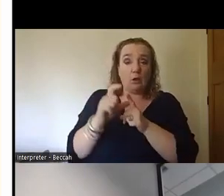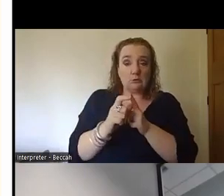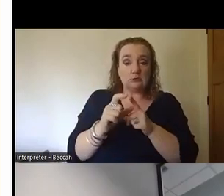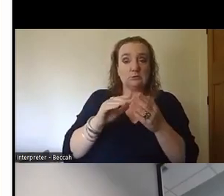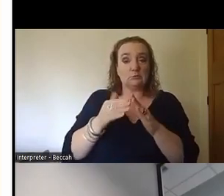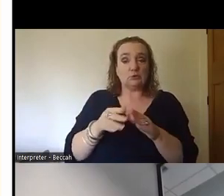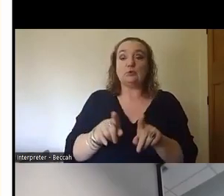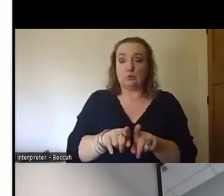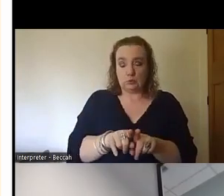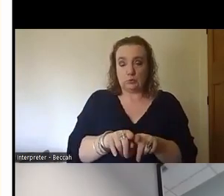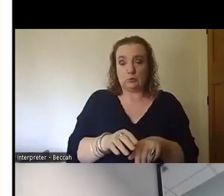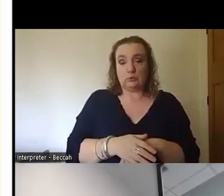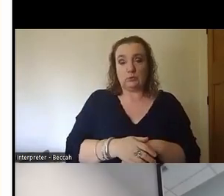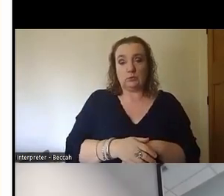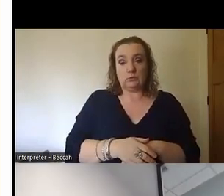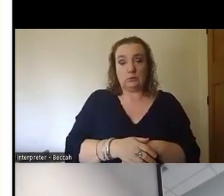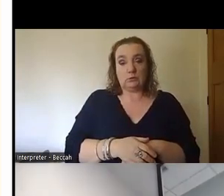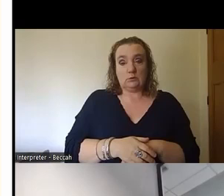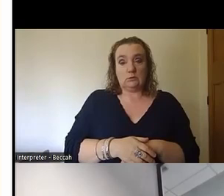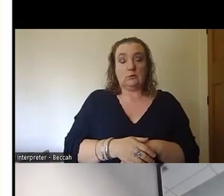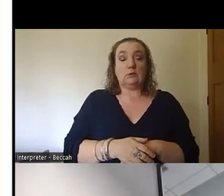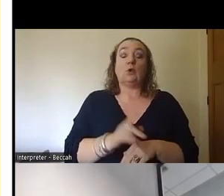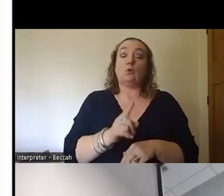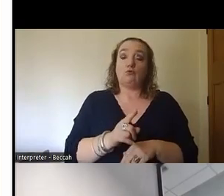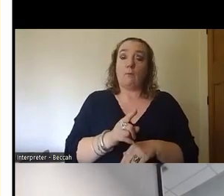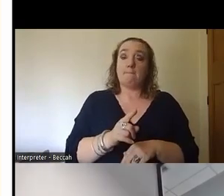So again, through Te Mātaiaho, we've really tried